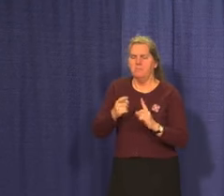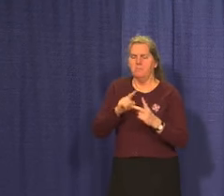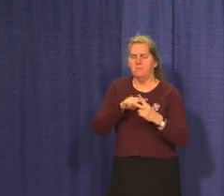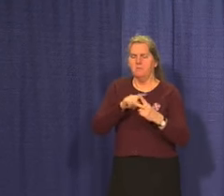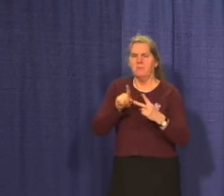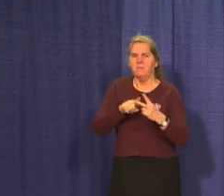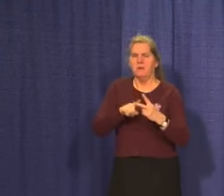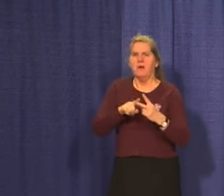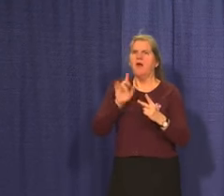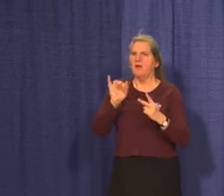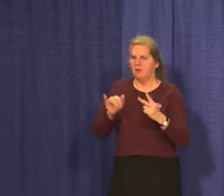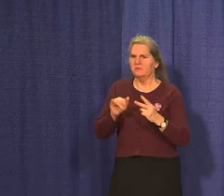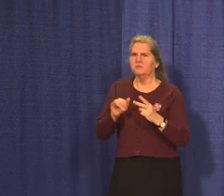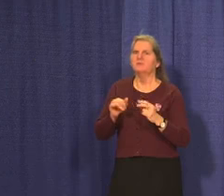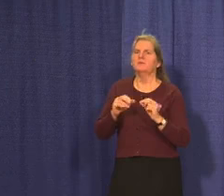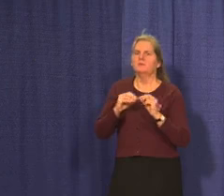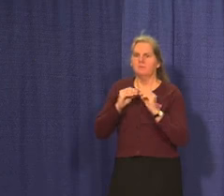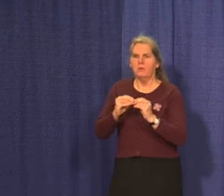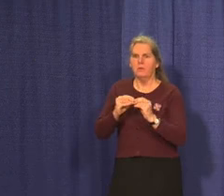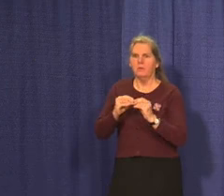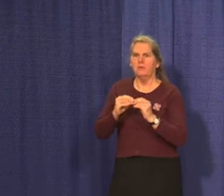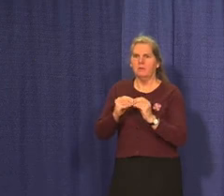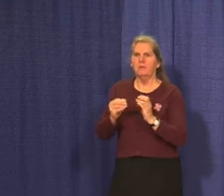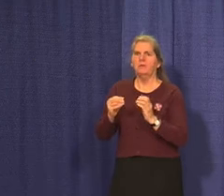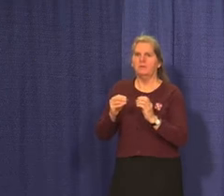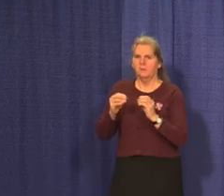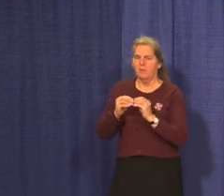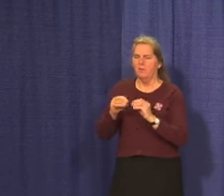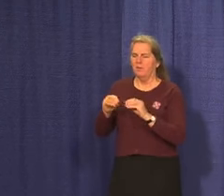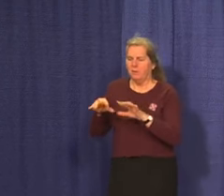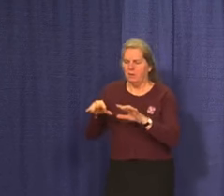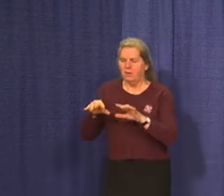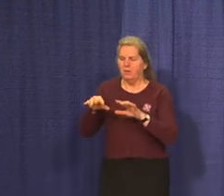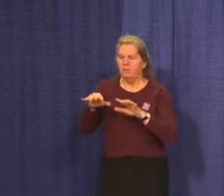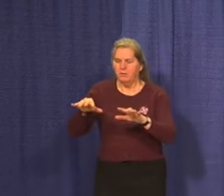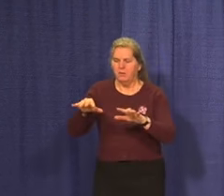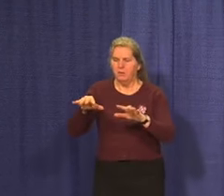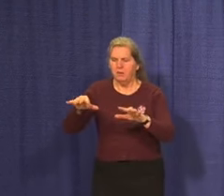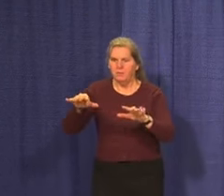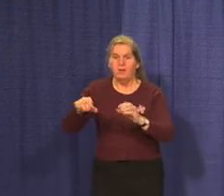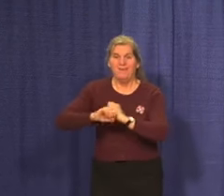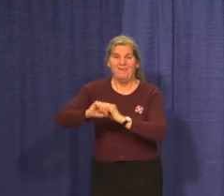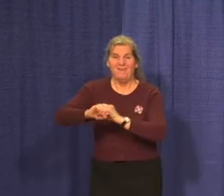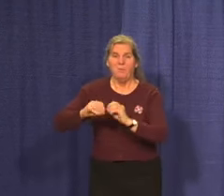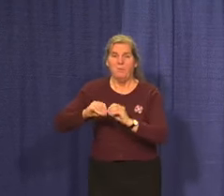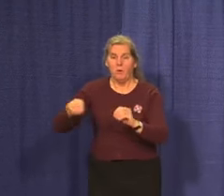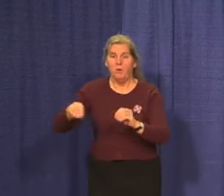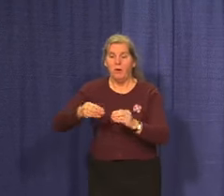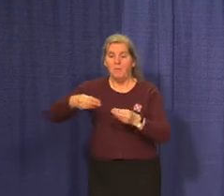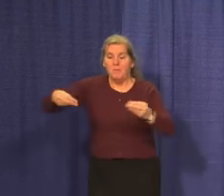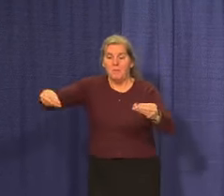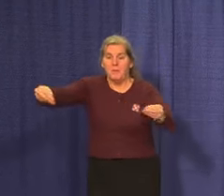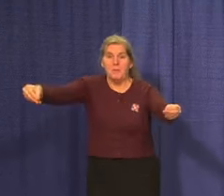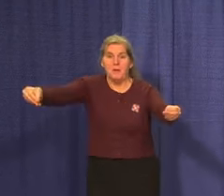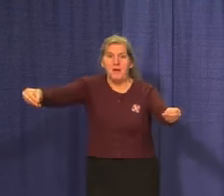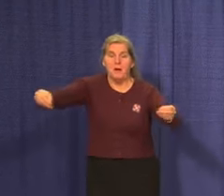FROM, AND YOU HAVE ONGOING TRANSMISSION WITHIN THE COMMUNITY. SO WE DON'T HAVE THOSE CRITERIA FULFILLED YET.